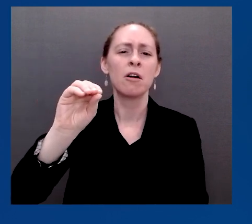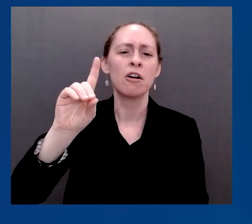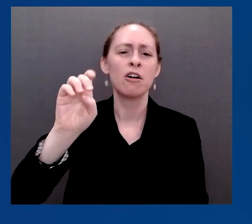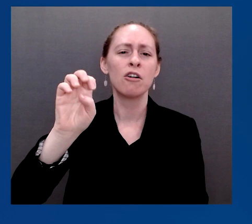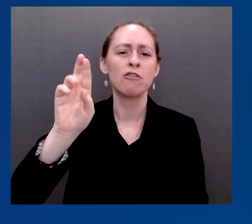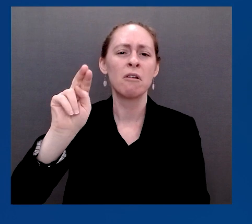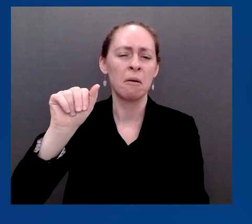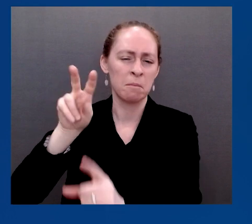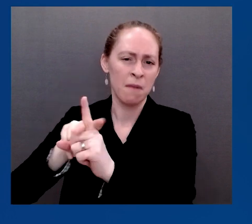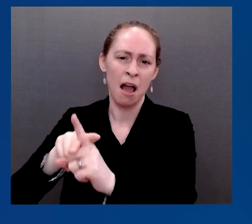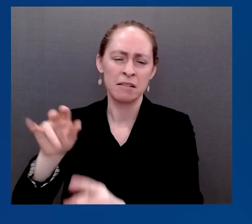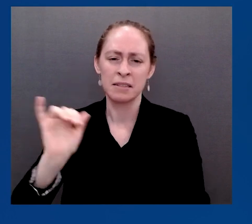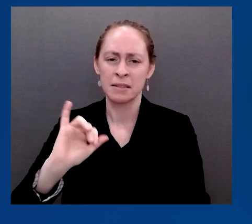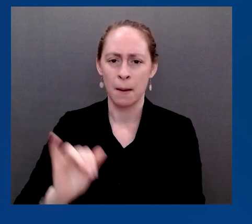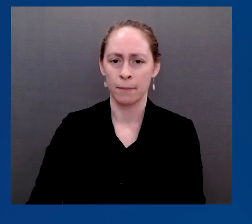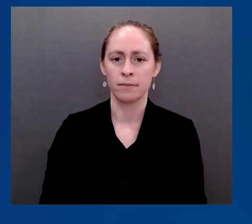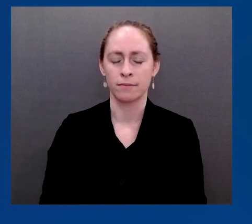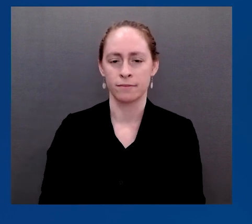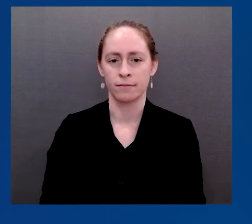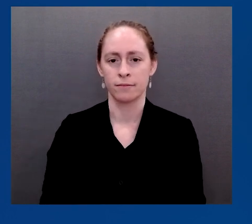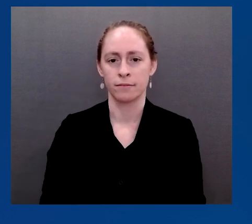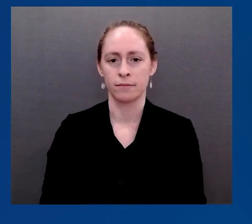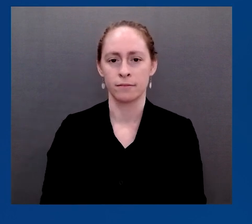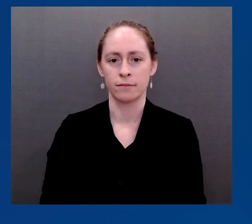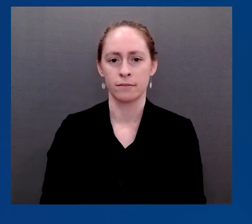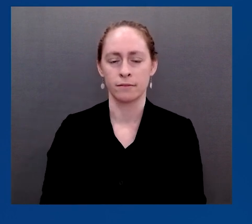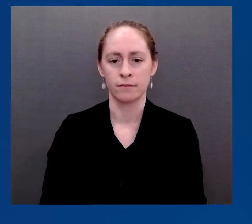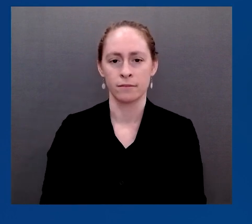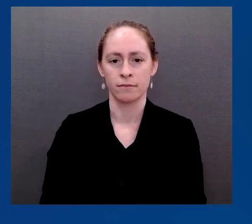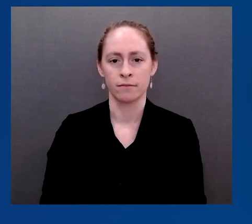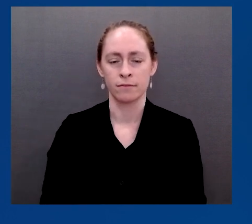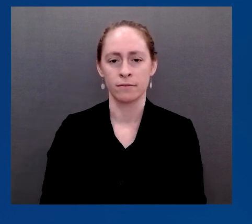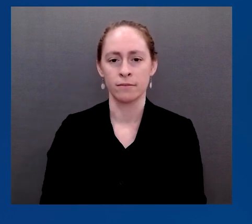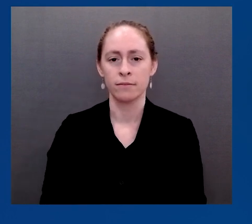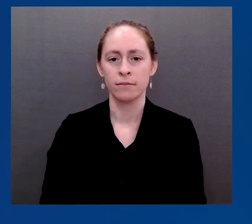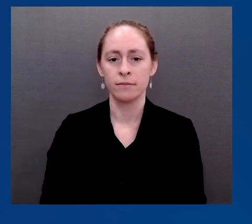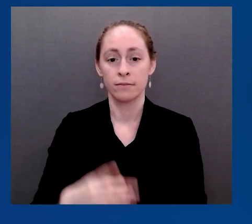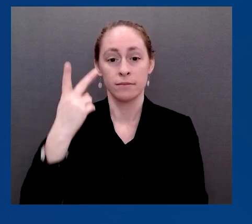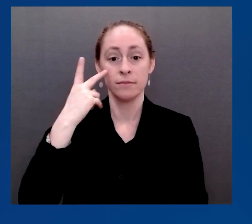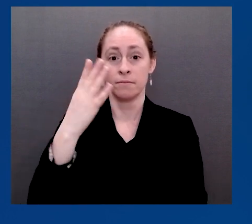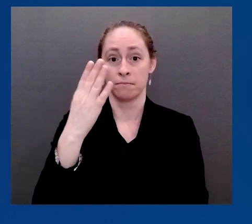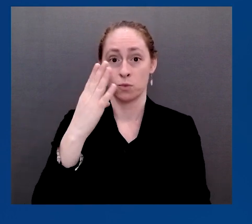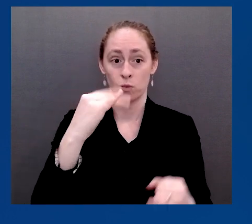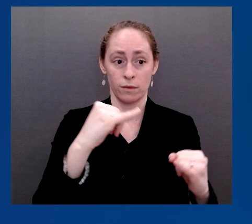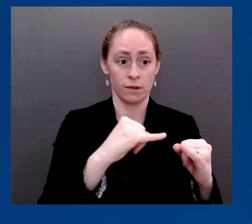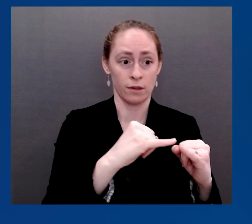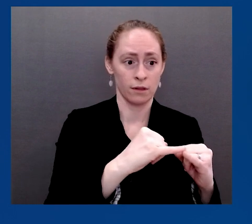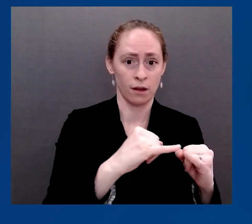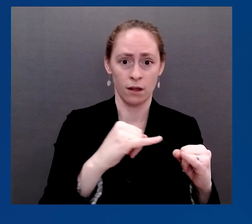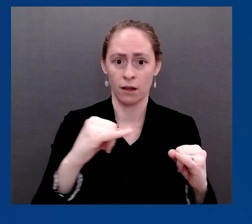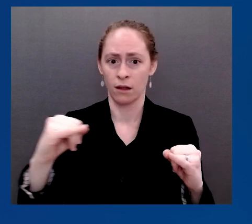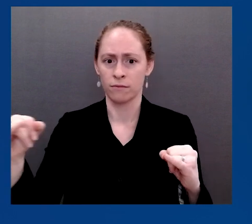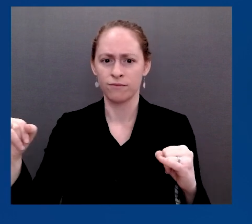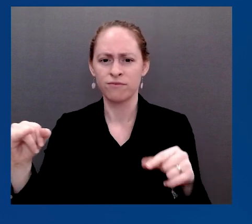incidence of COVID-19 following a booster shot, the difference is dramatic.